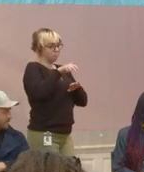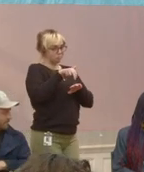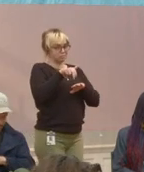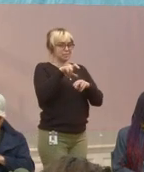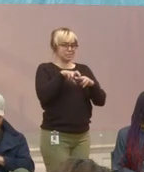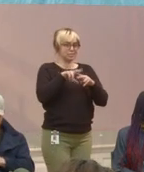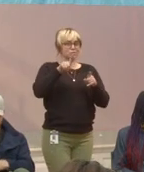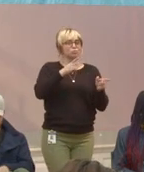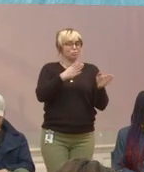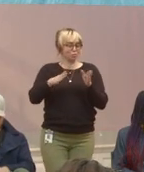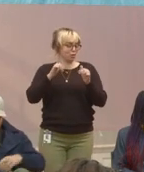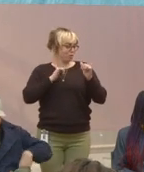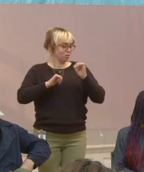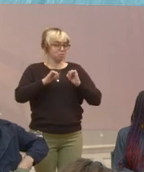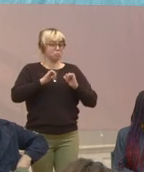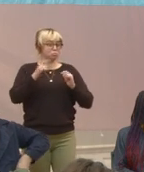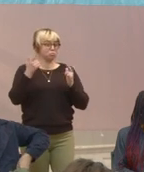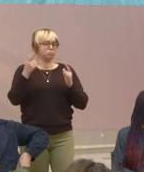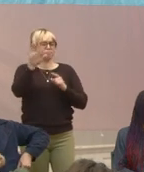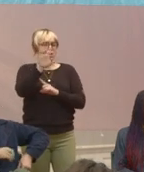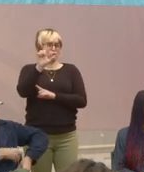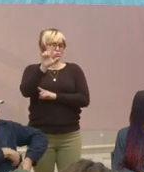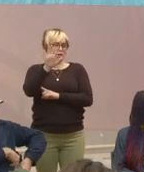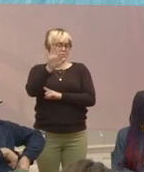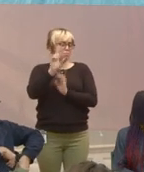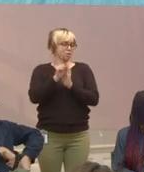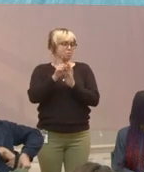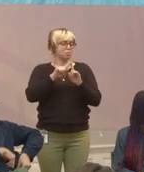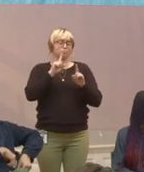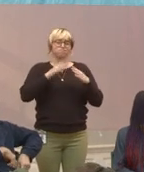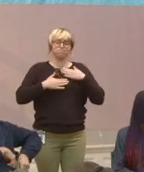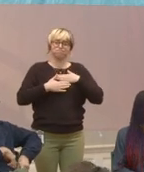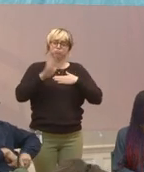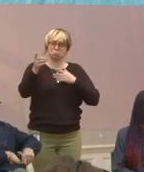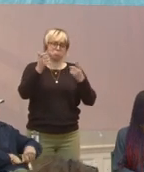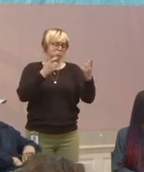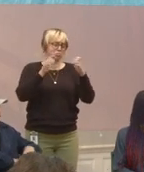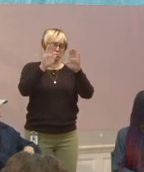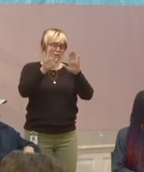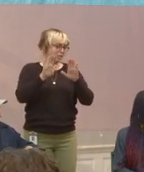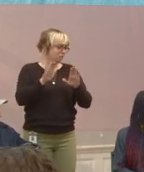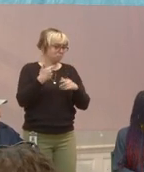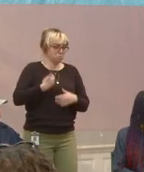the performance in just 25 minutes, but I really appreciate all your great questions, and maybe the three of us talk to